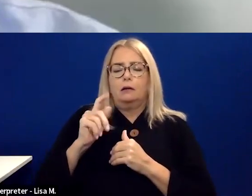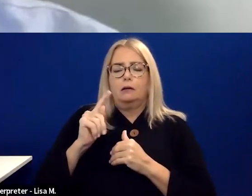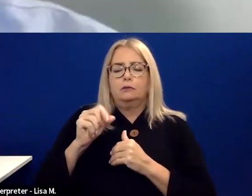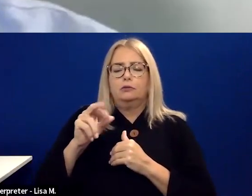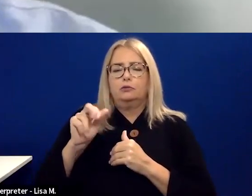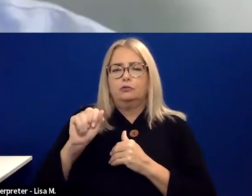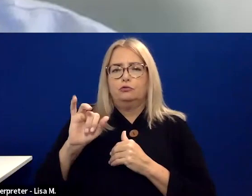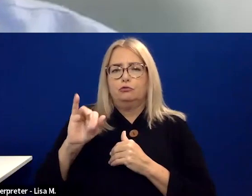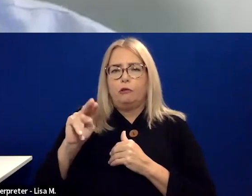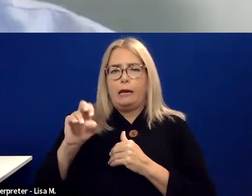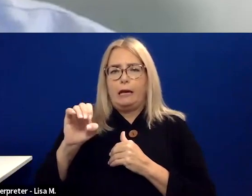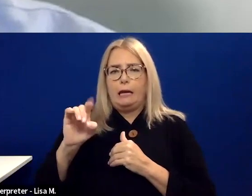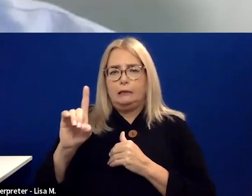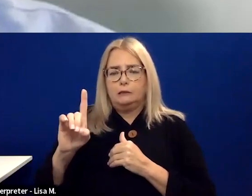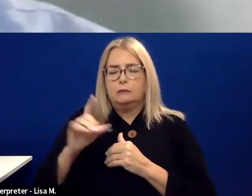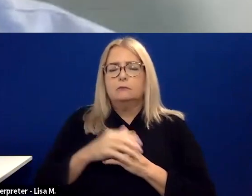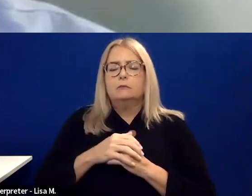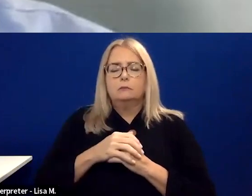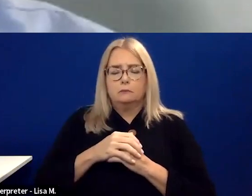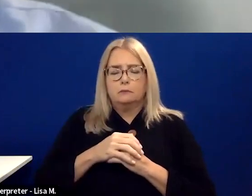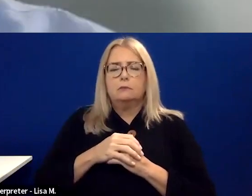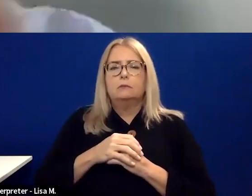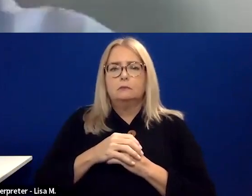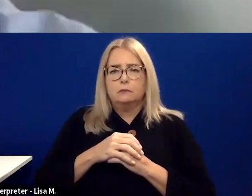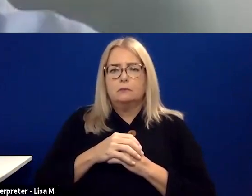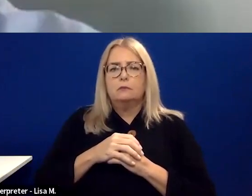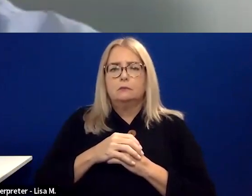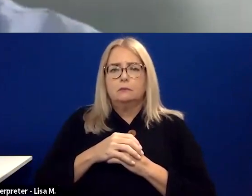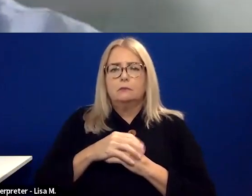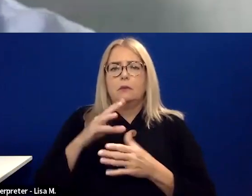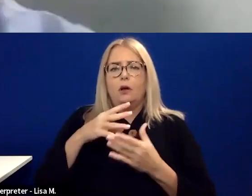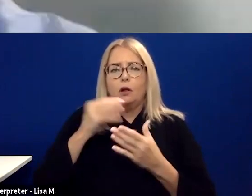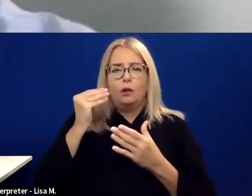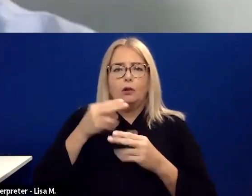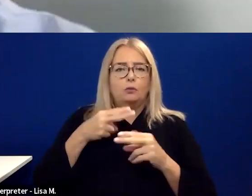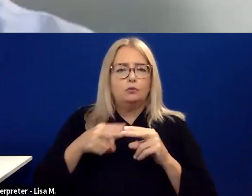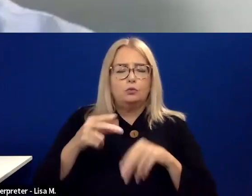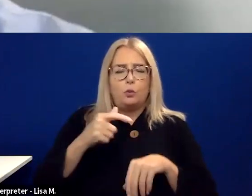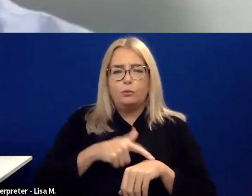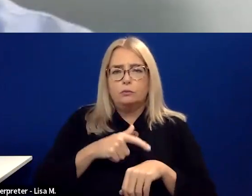in the you know fairly short period of time but vocabulary which really should be included with